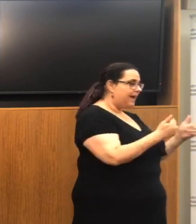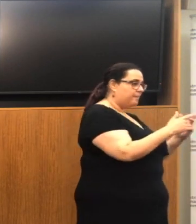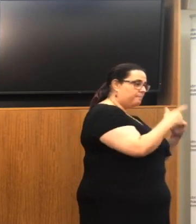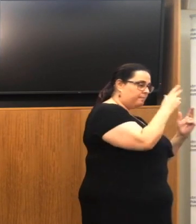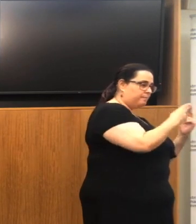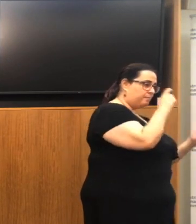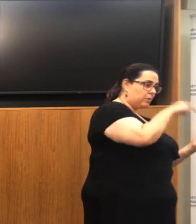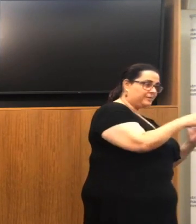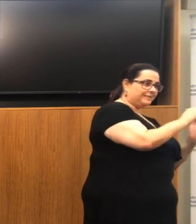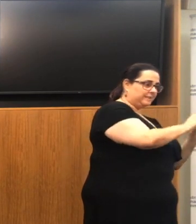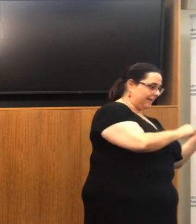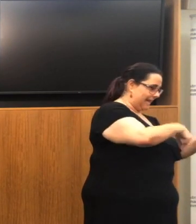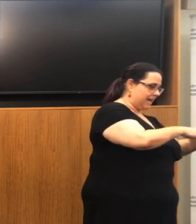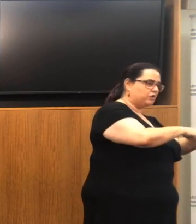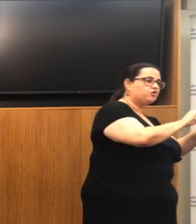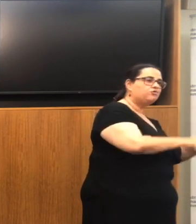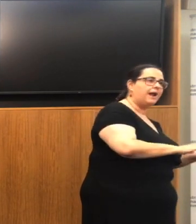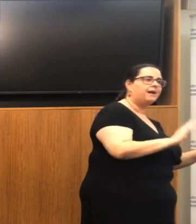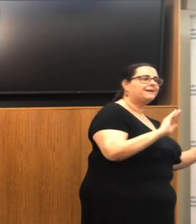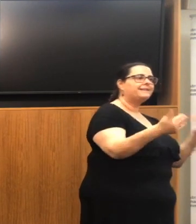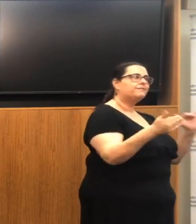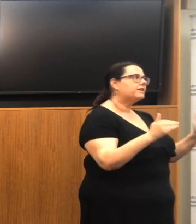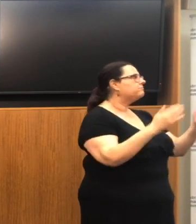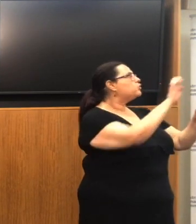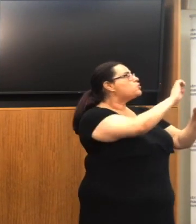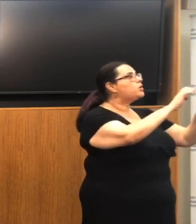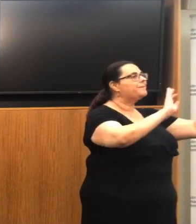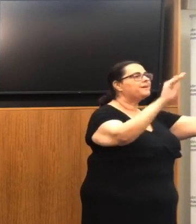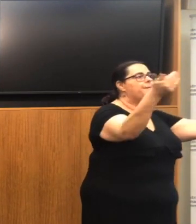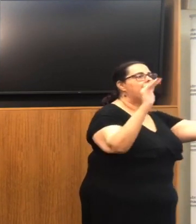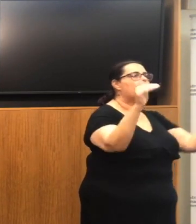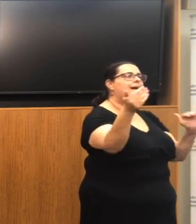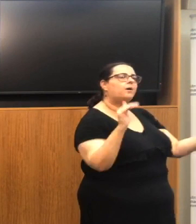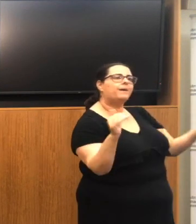and the stero in Europe and the big difference between them.